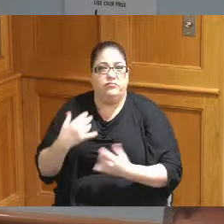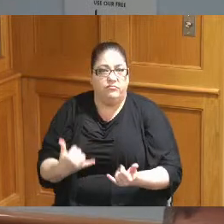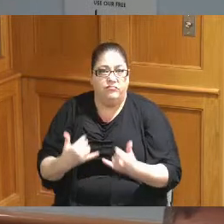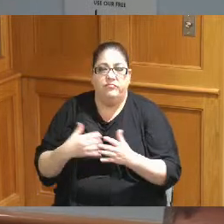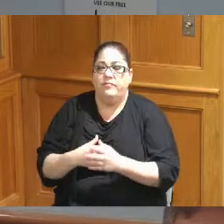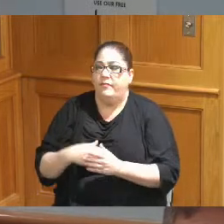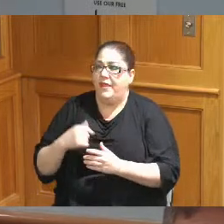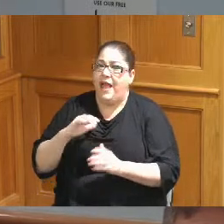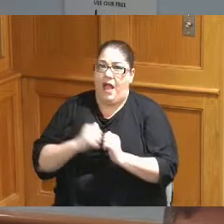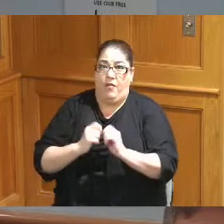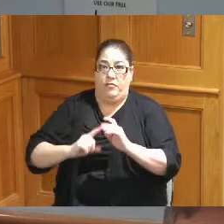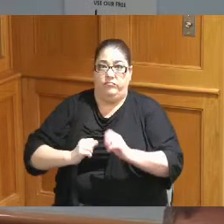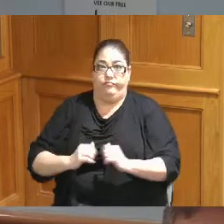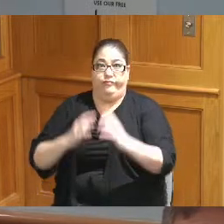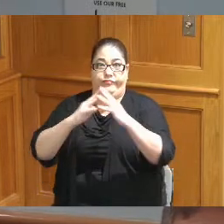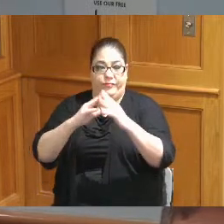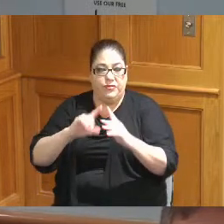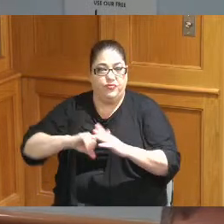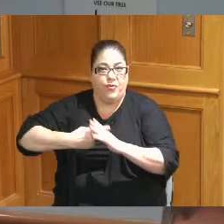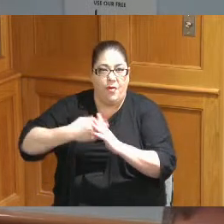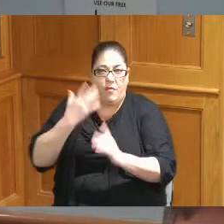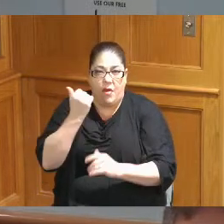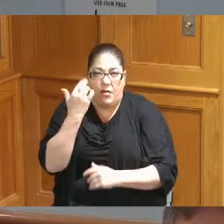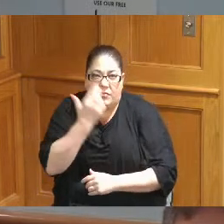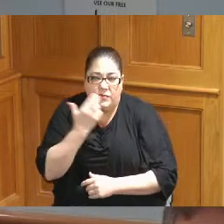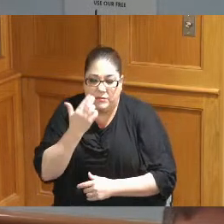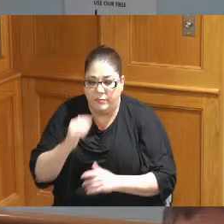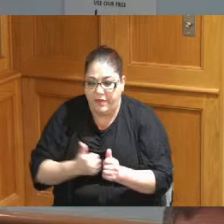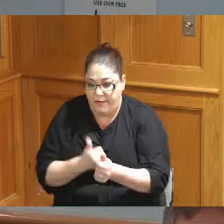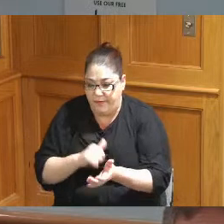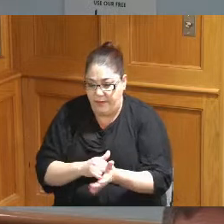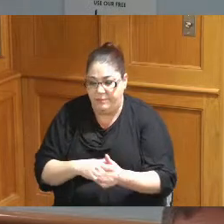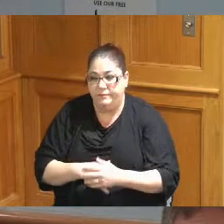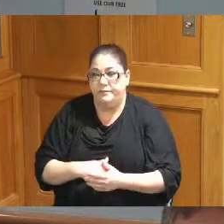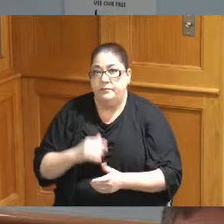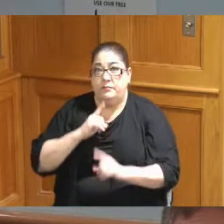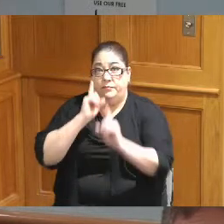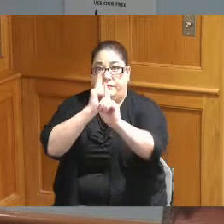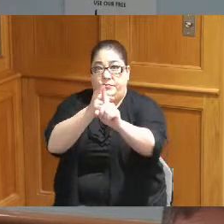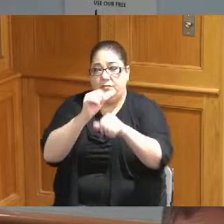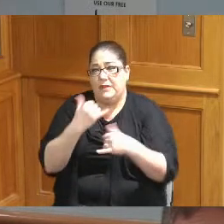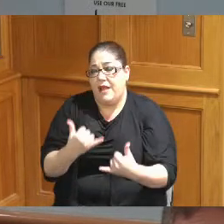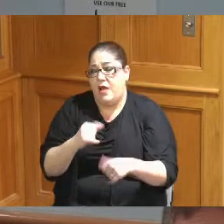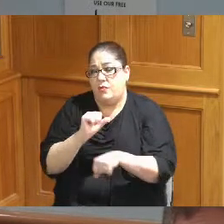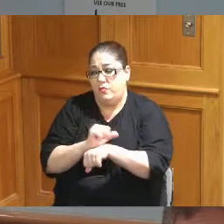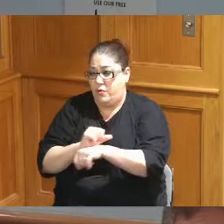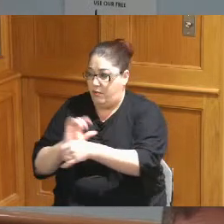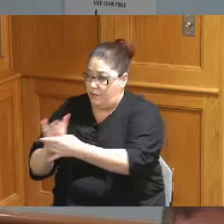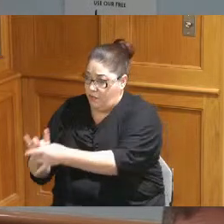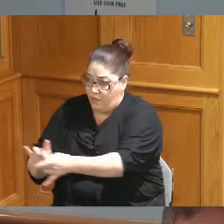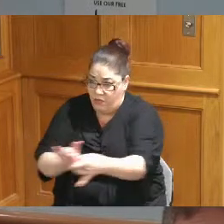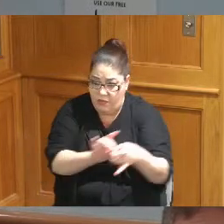where we came from as an organization our mission is to lead a coordinated Community effort to end